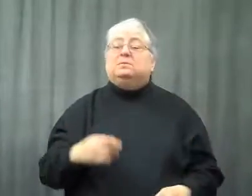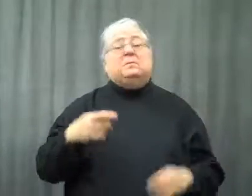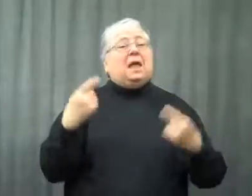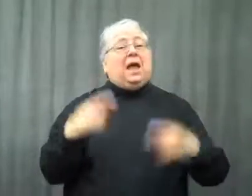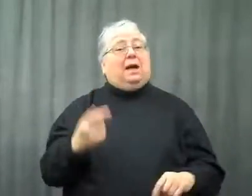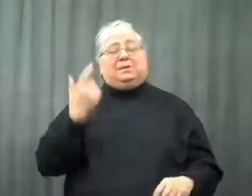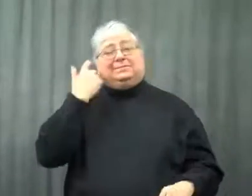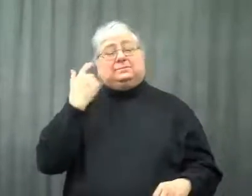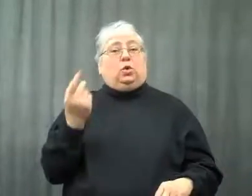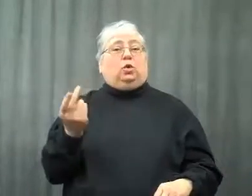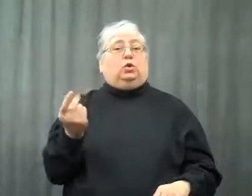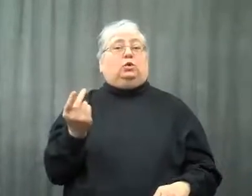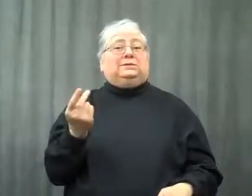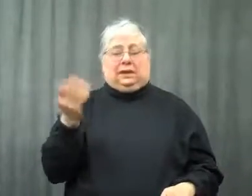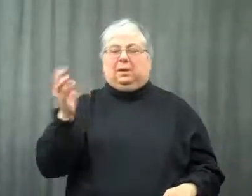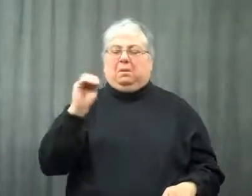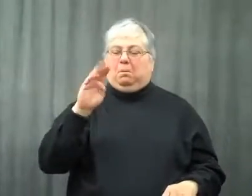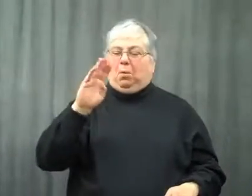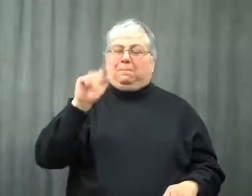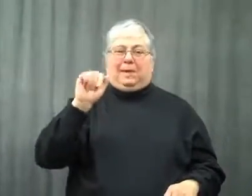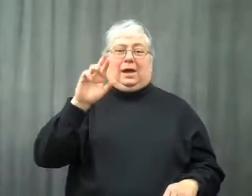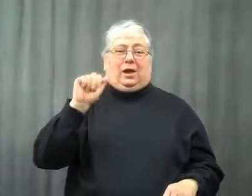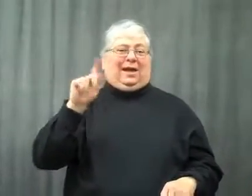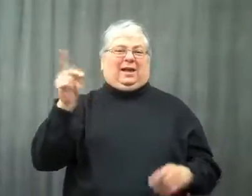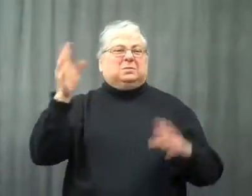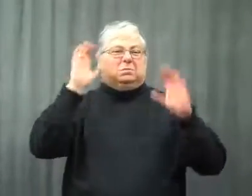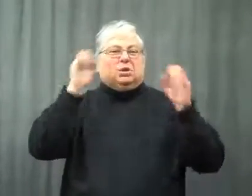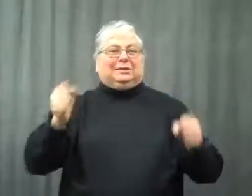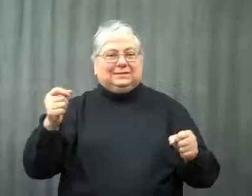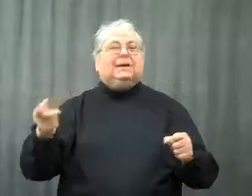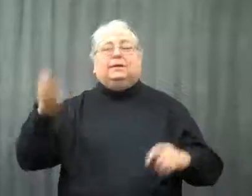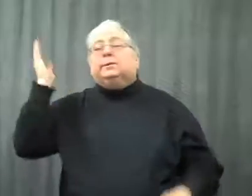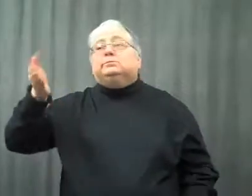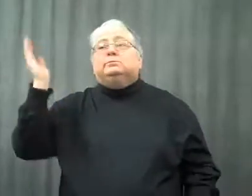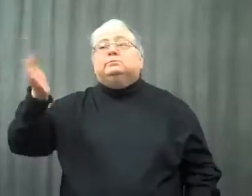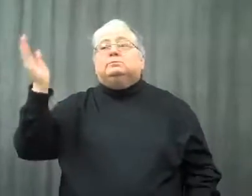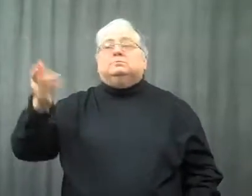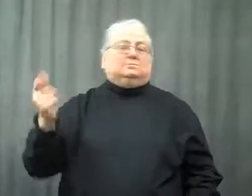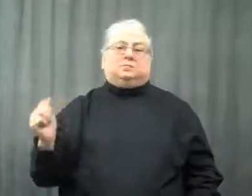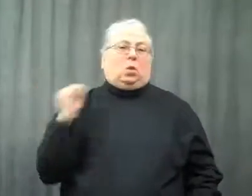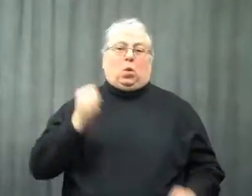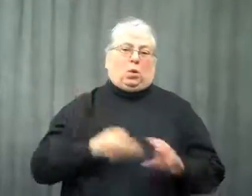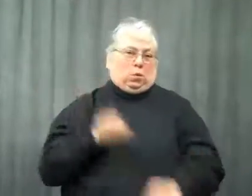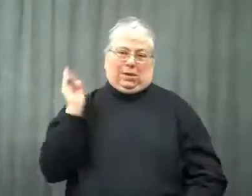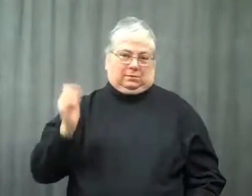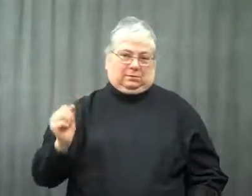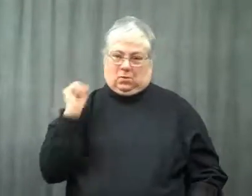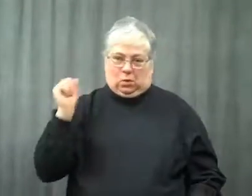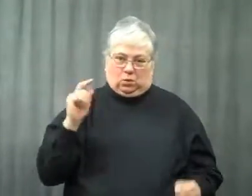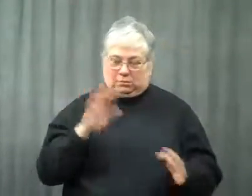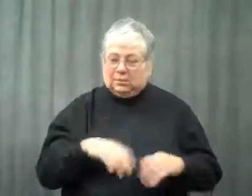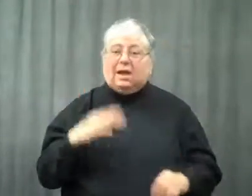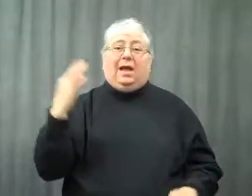President Mubarak had given a speech on Thursday saying he would not resign.